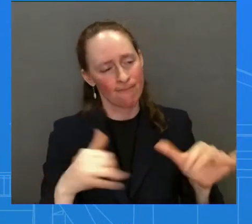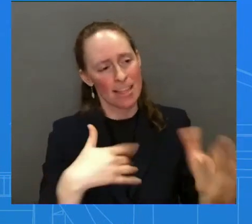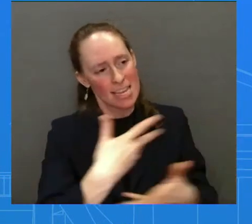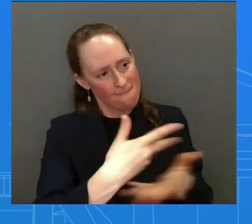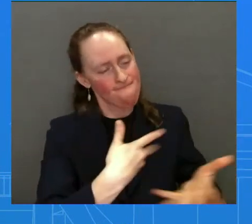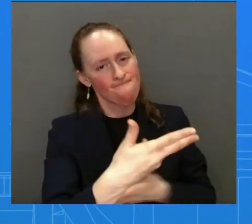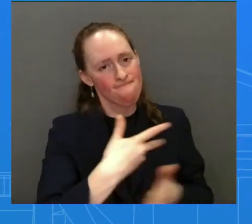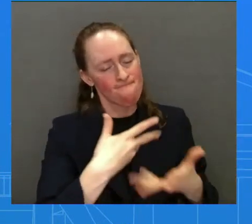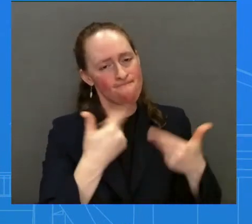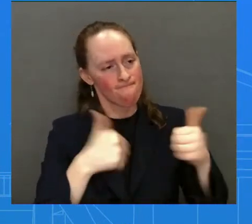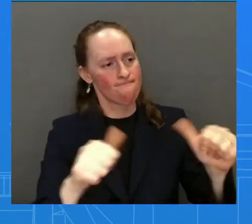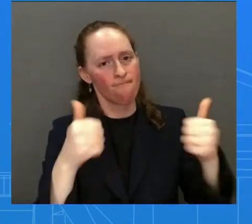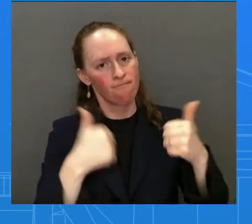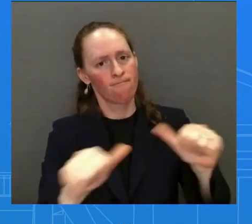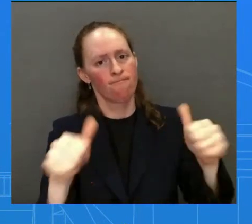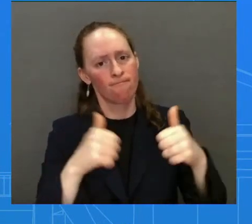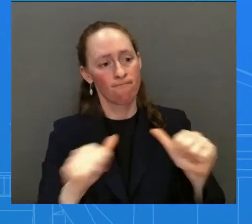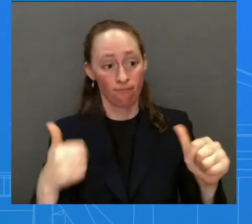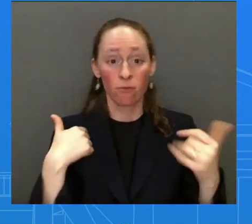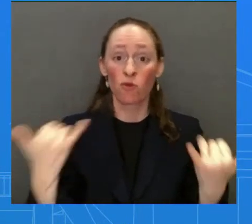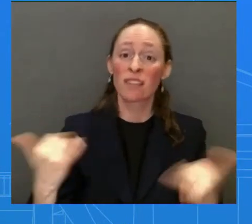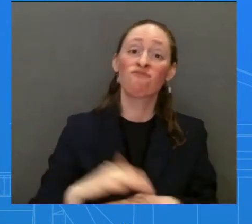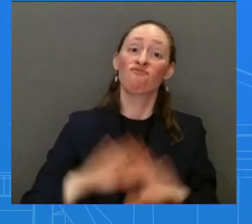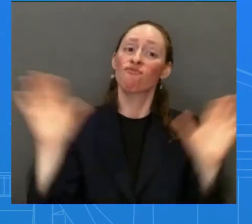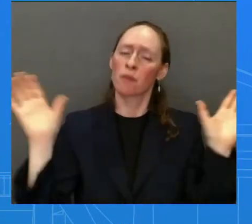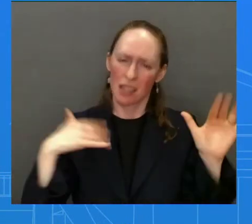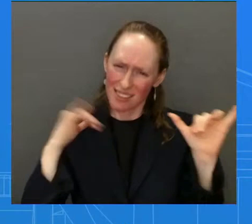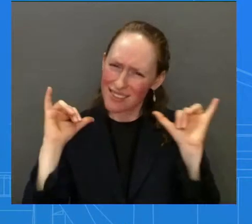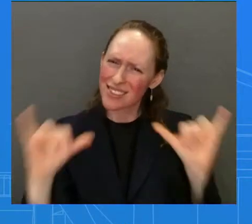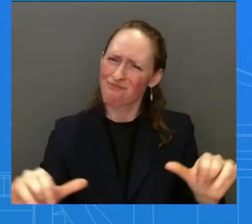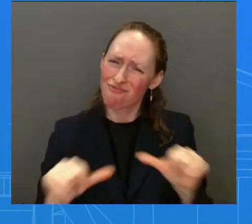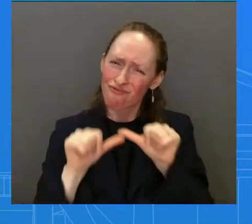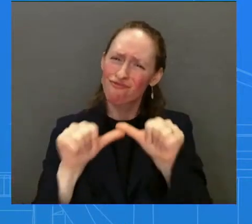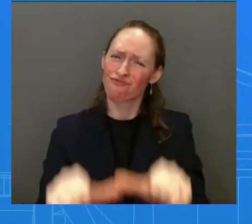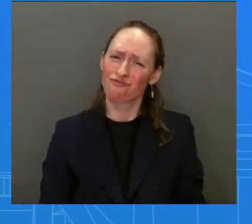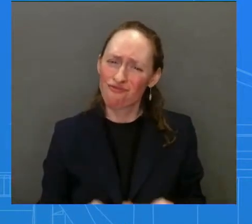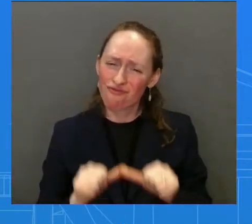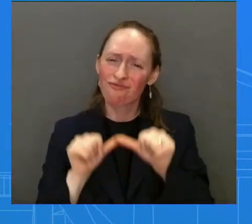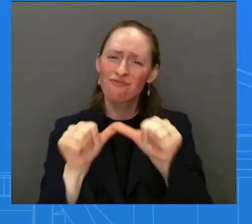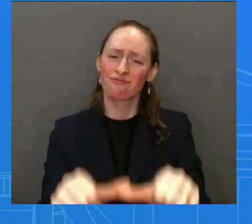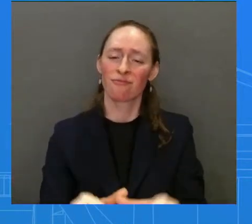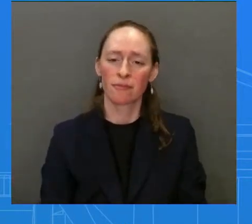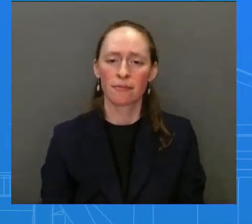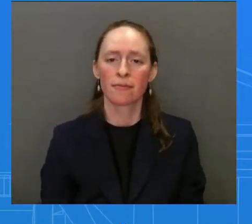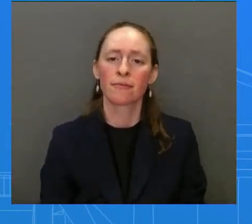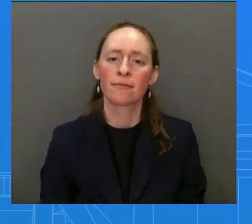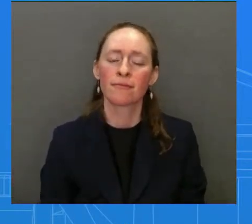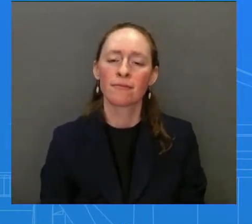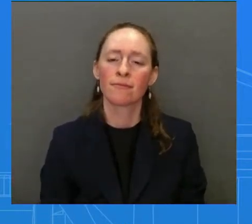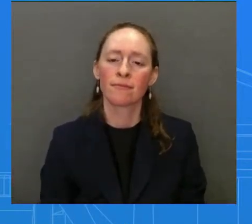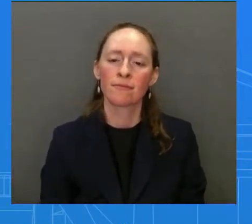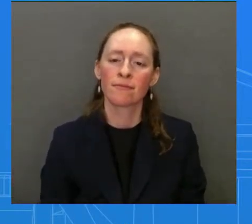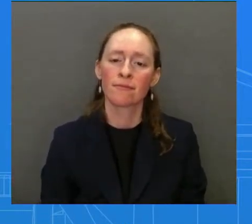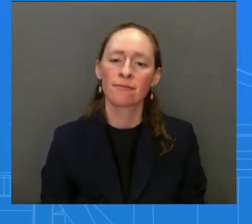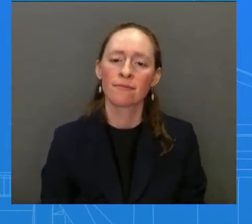It's going to continue. Or it's not going to -- it's not starting around this particular sad shooting. But, you know --